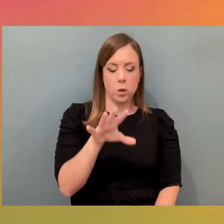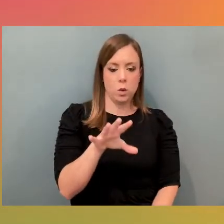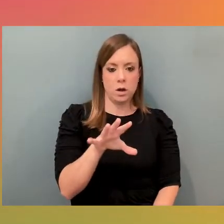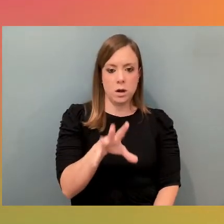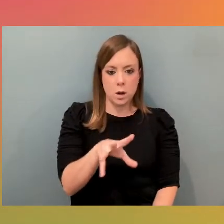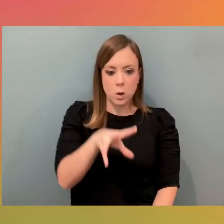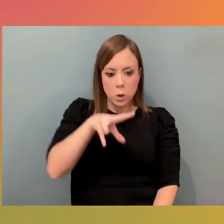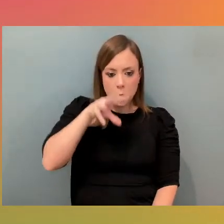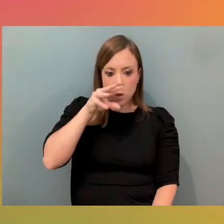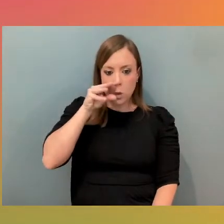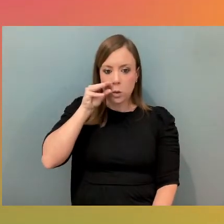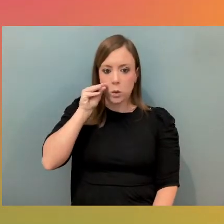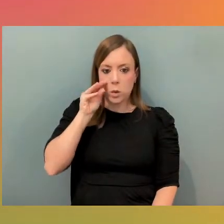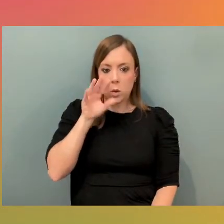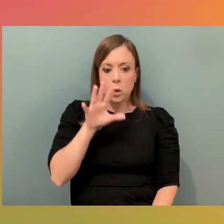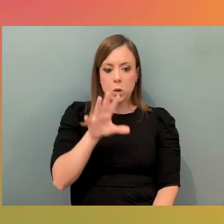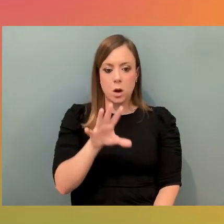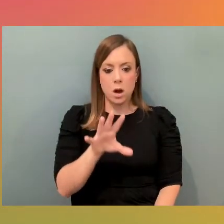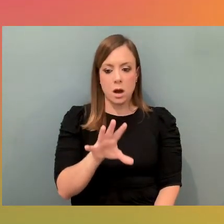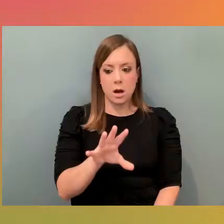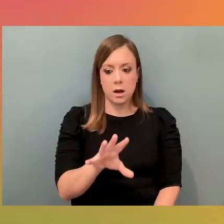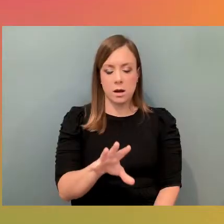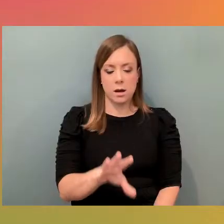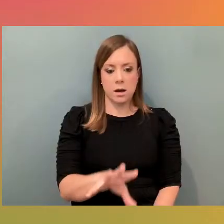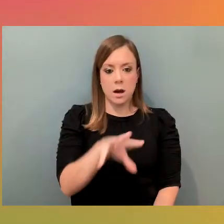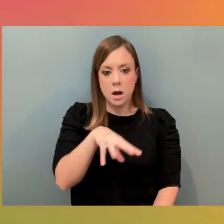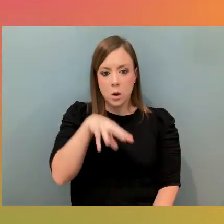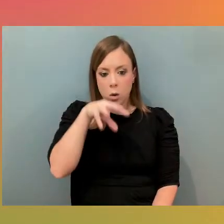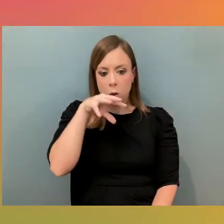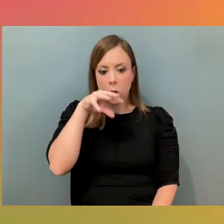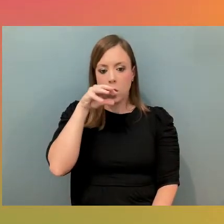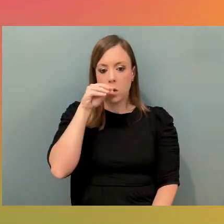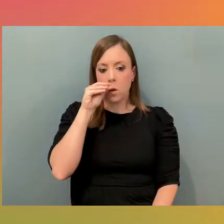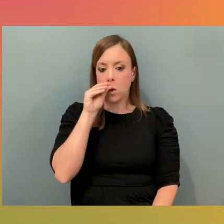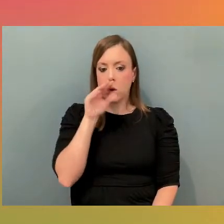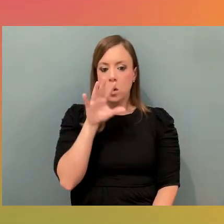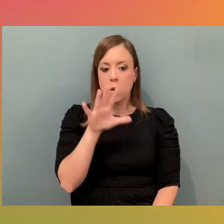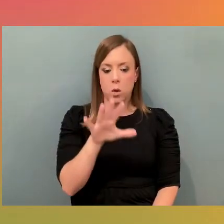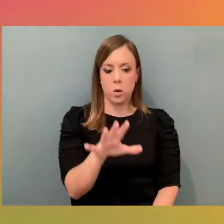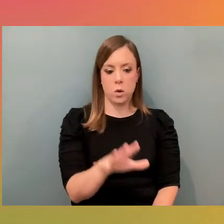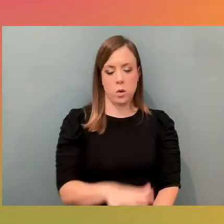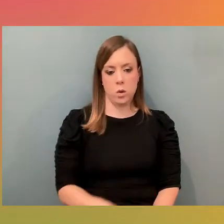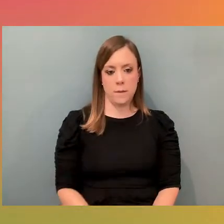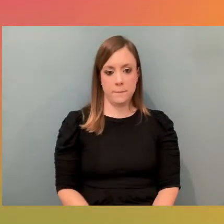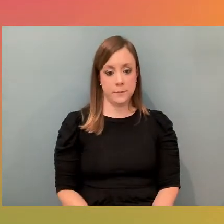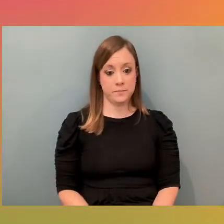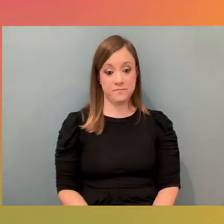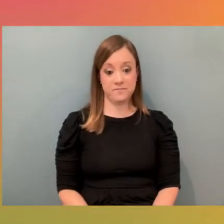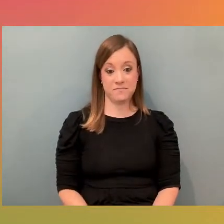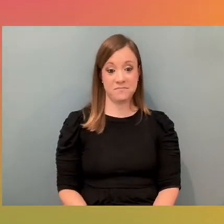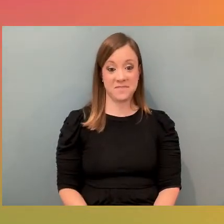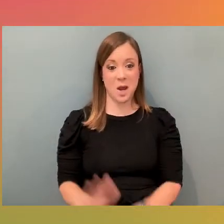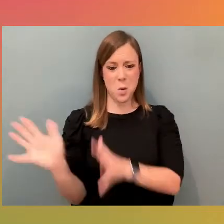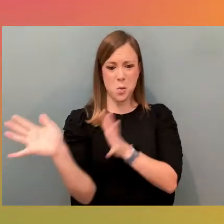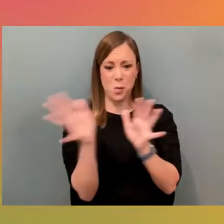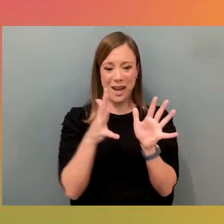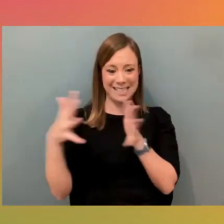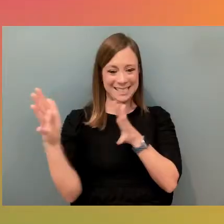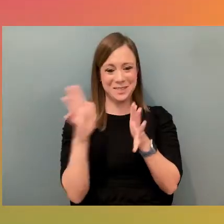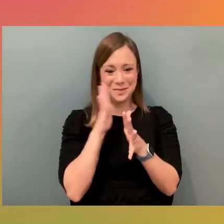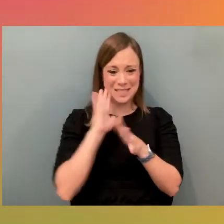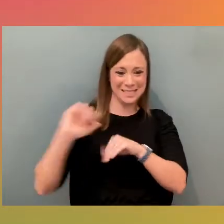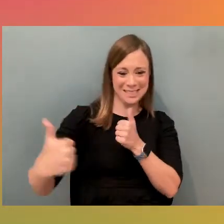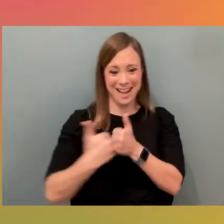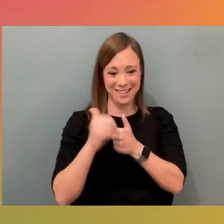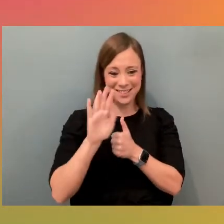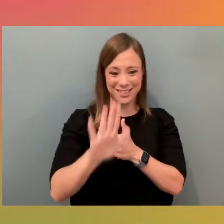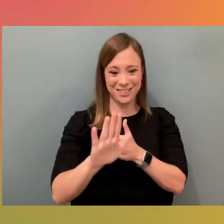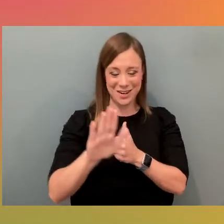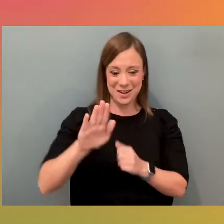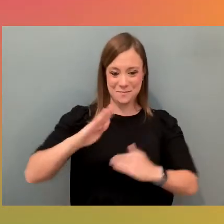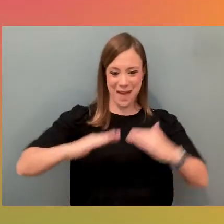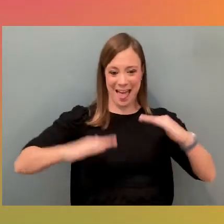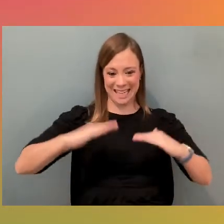HERE IN THIS MODIFIED REVOLVE